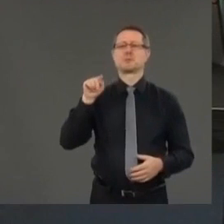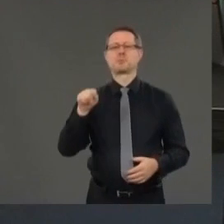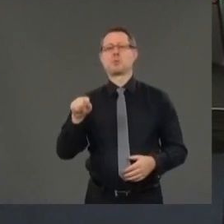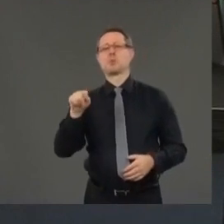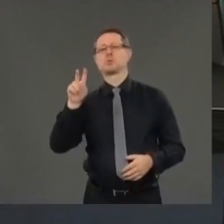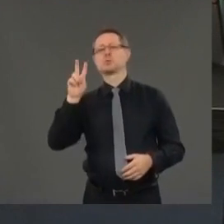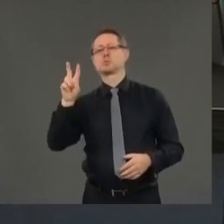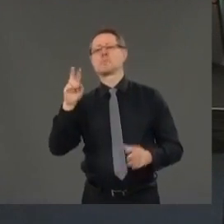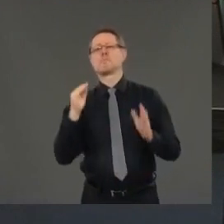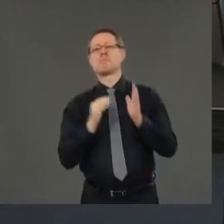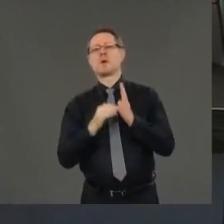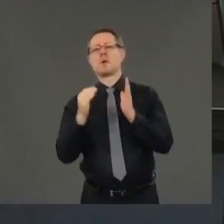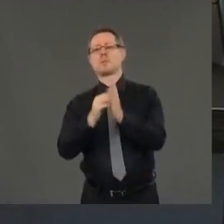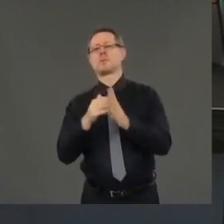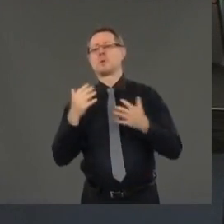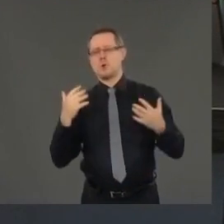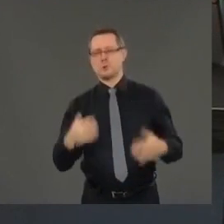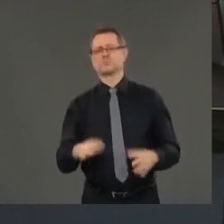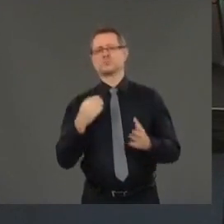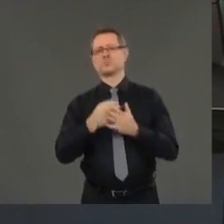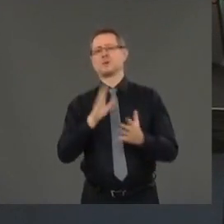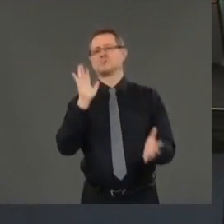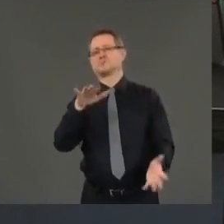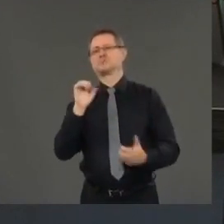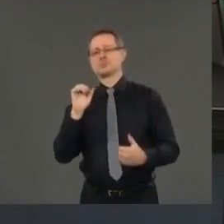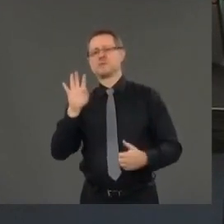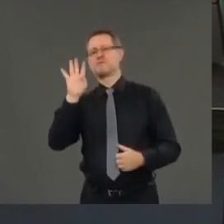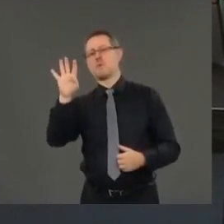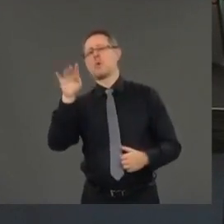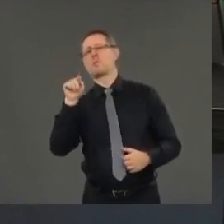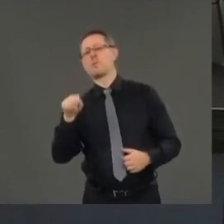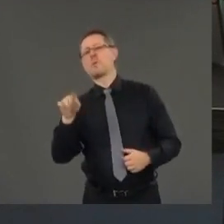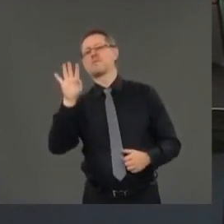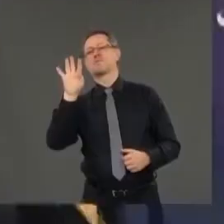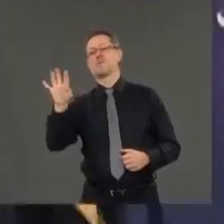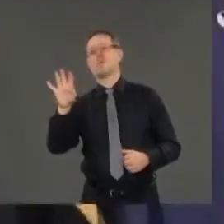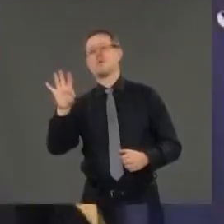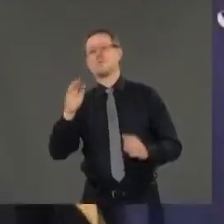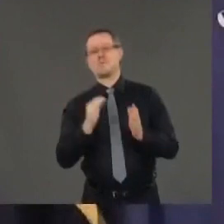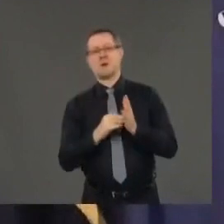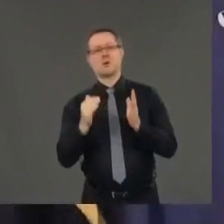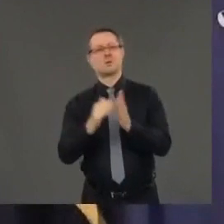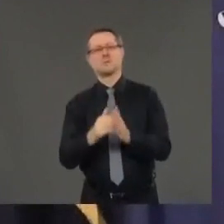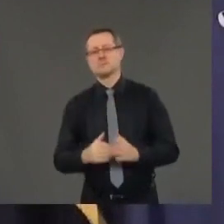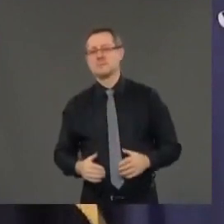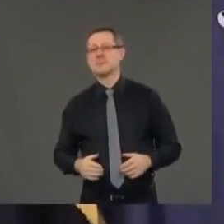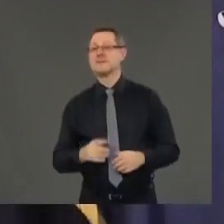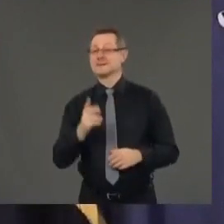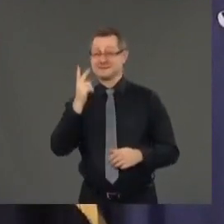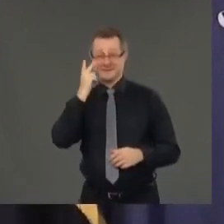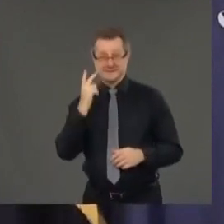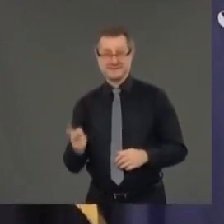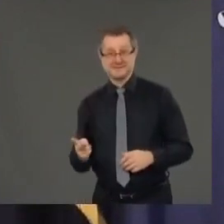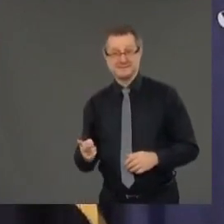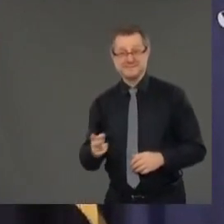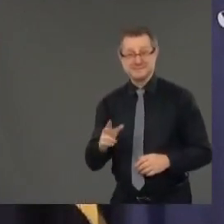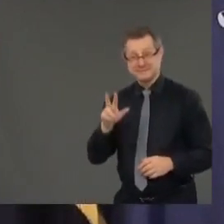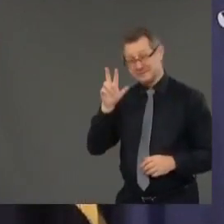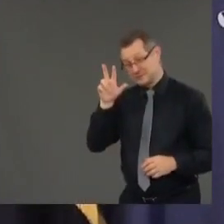HOW MANY PEOPLE HAVE WE -- 3.2 MILLION PEOPLE HAVE